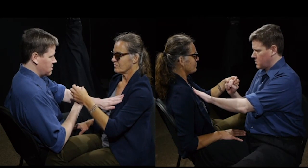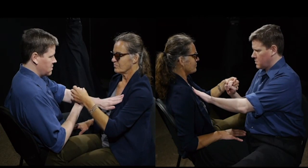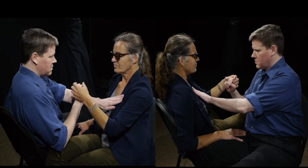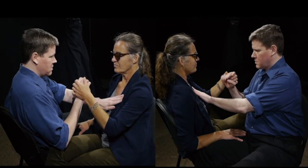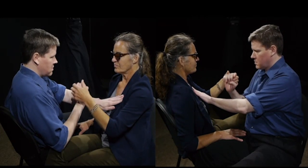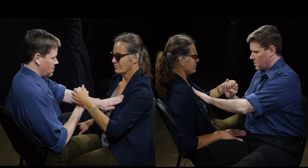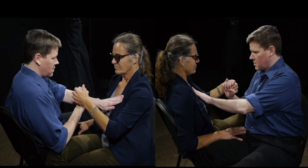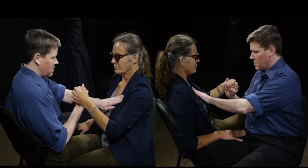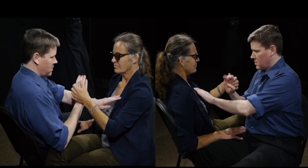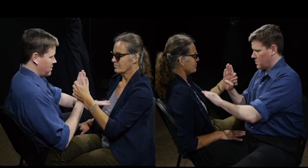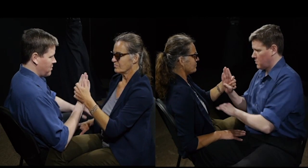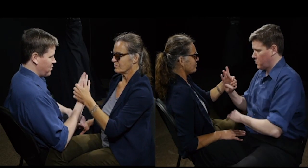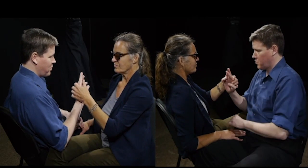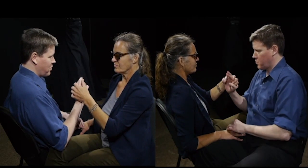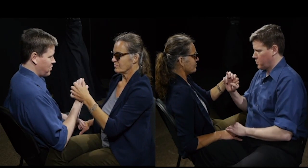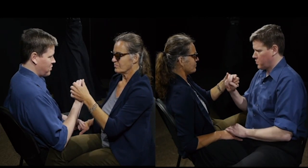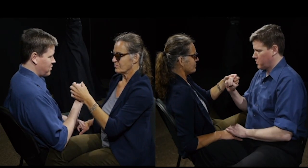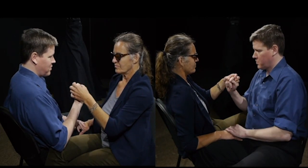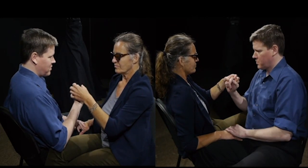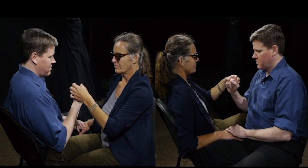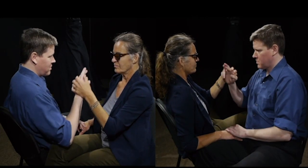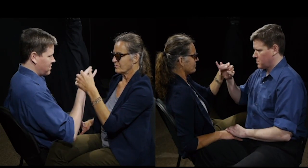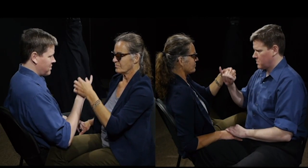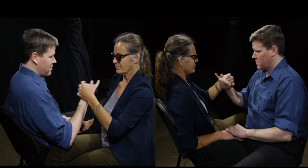The second author is Dr. Diane Brentari,